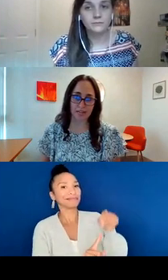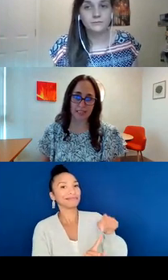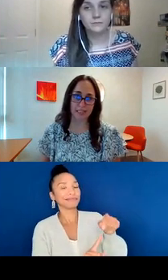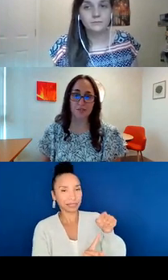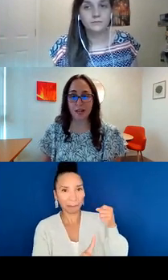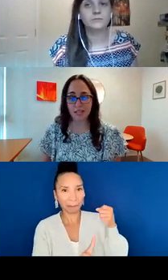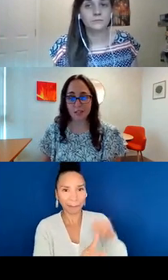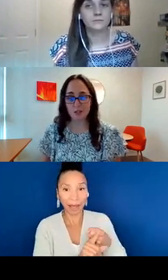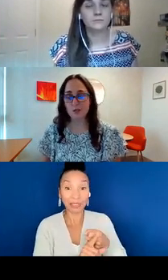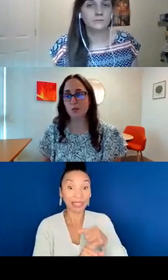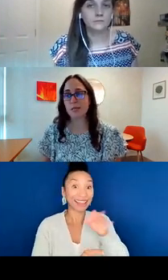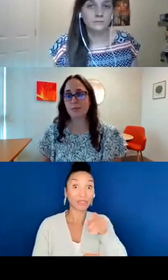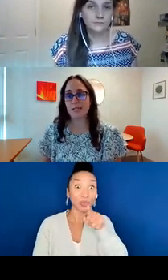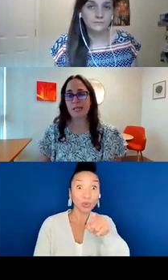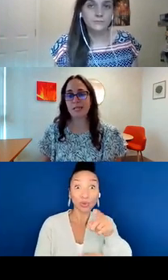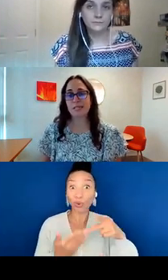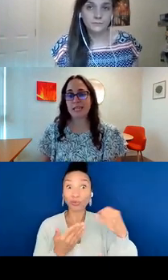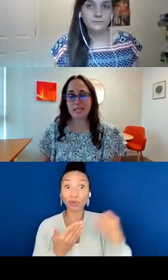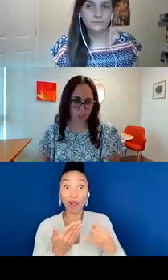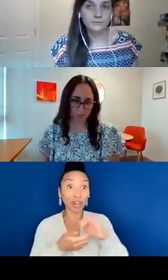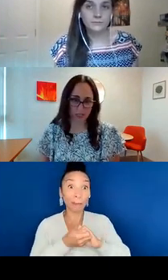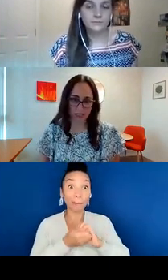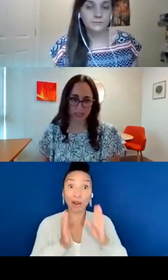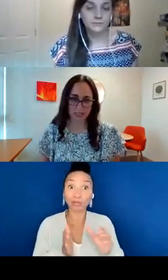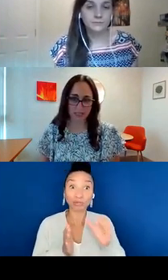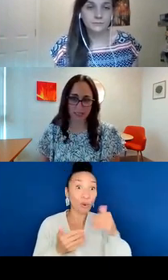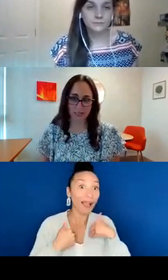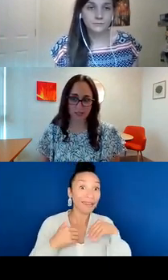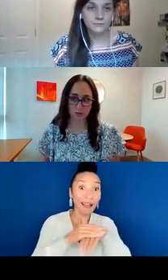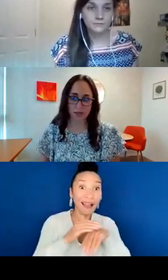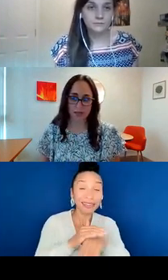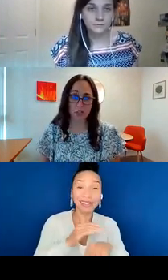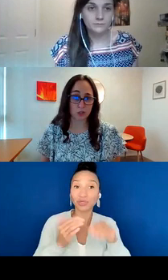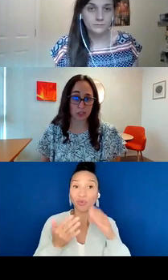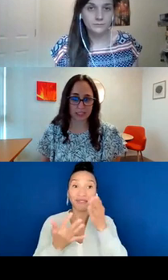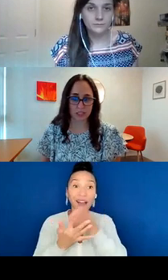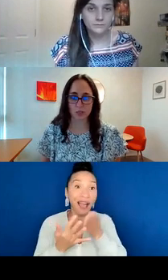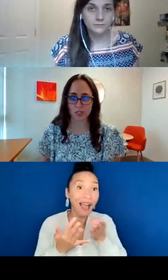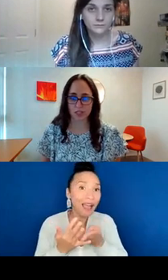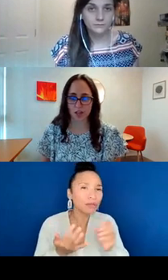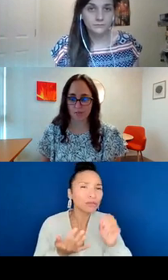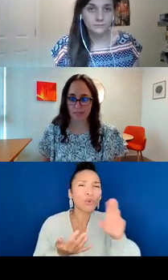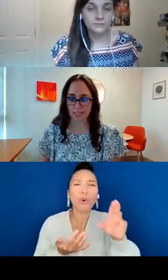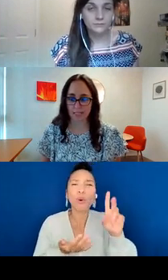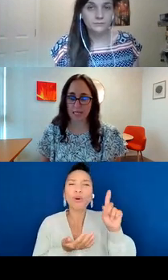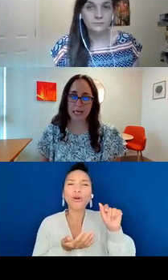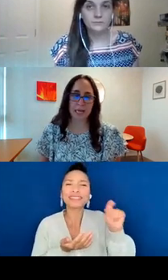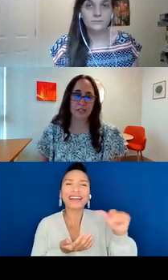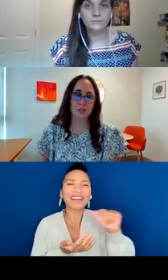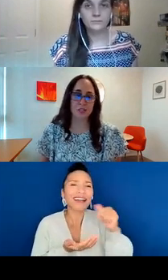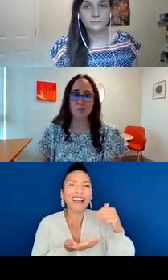do not have access to files or maybe data is not being collected in the way it usually is when you're in the office.